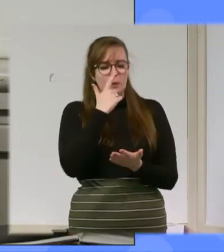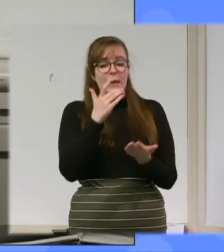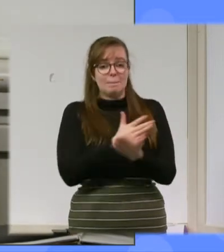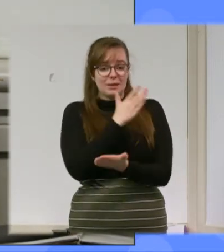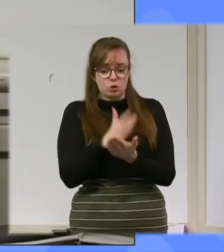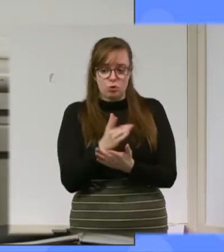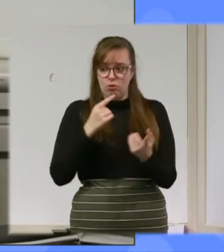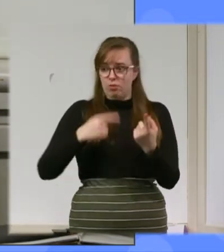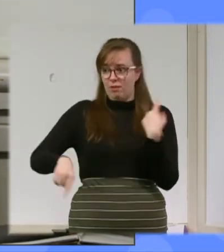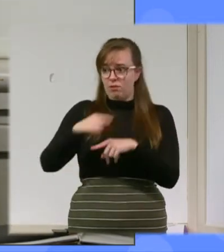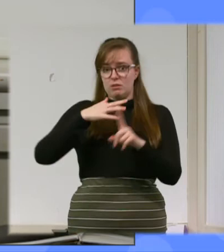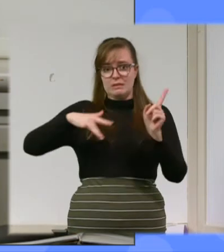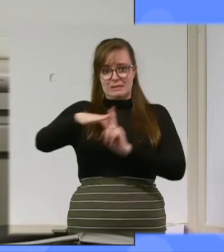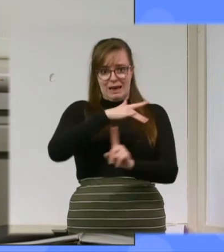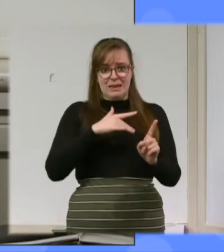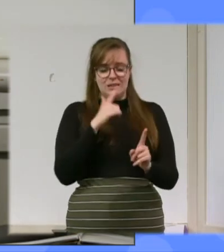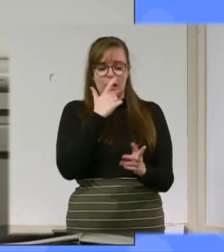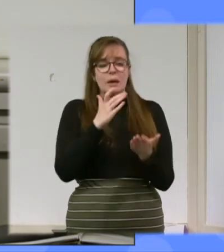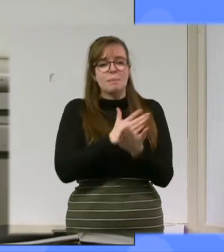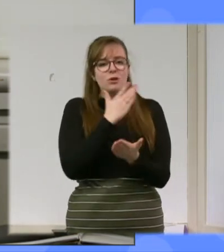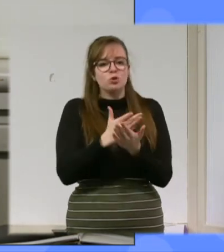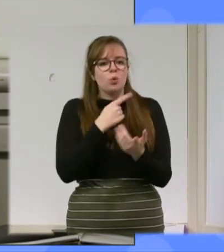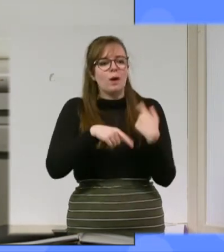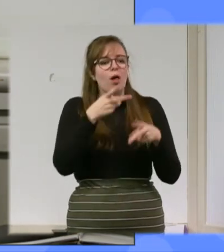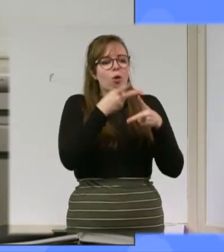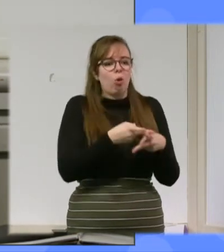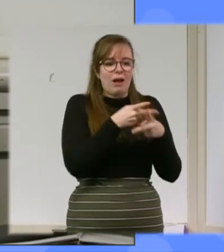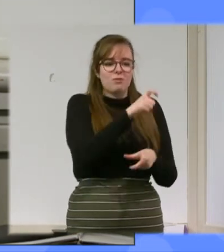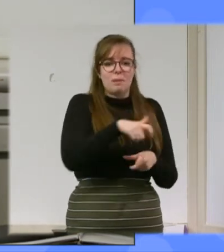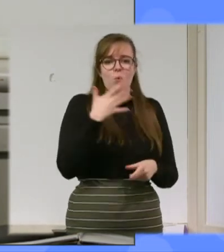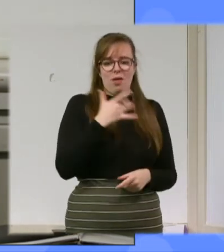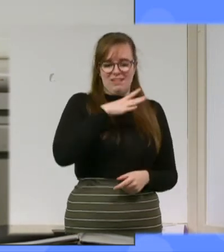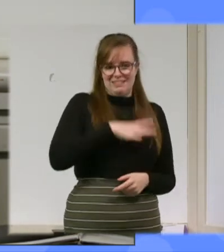society we look after people when they need it and all that is often when they